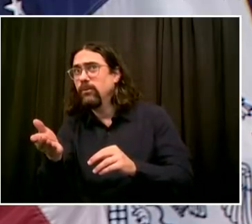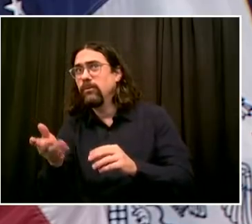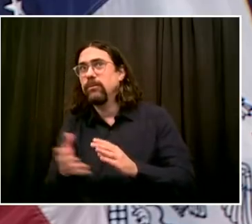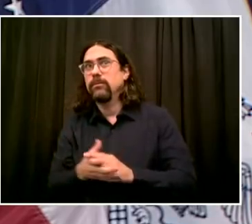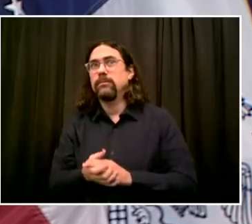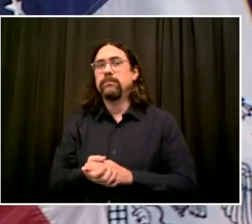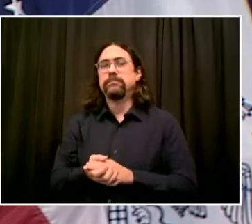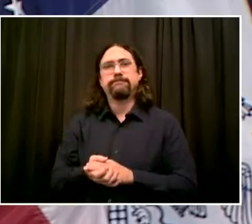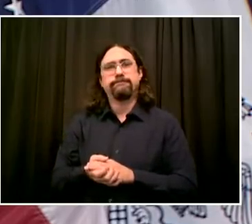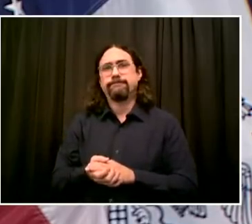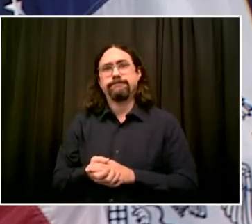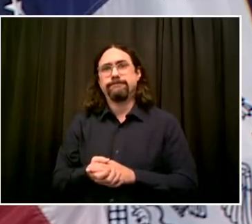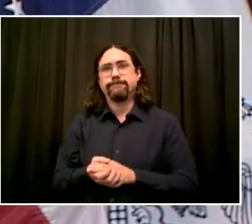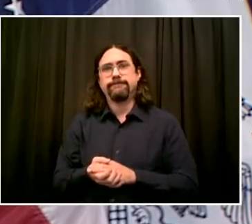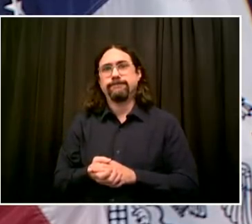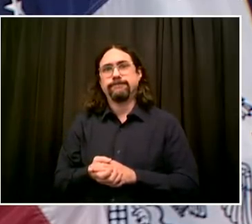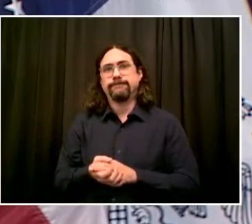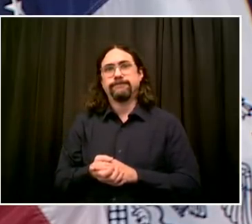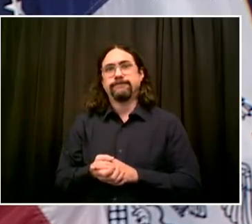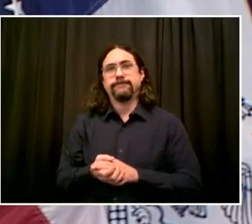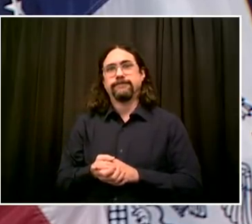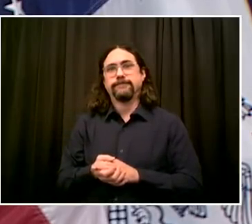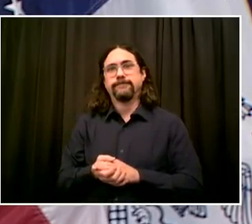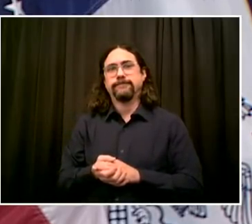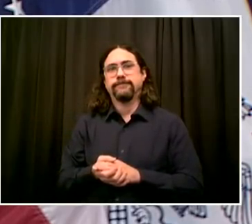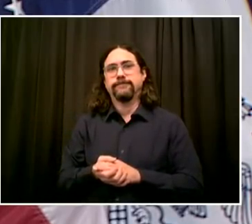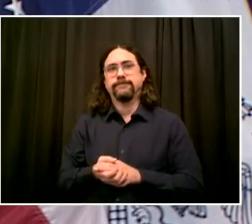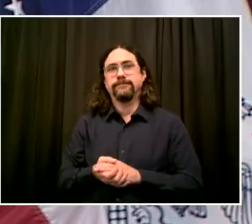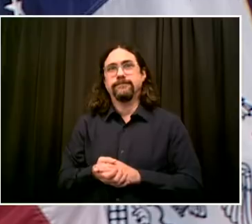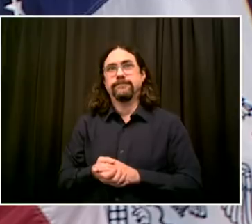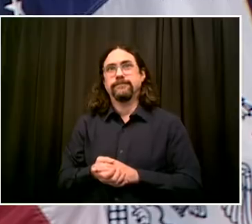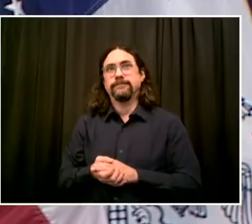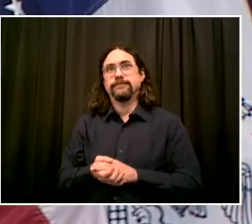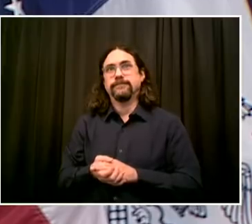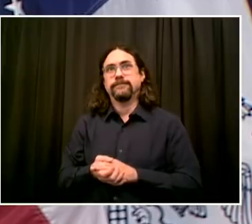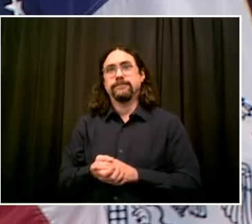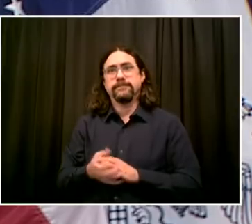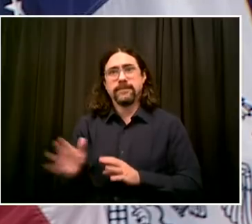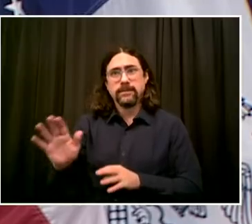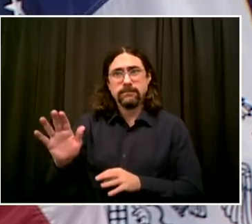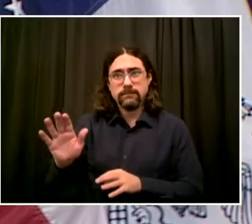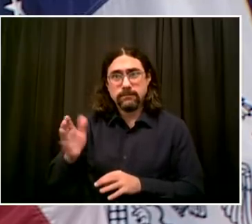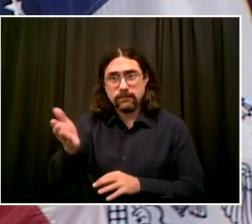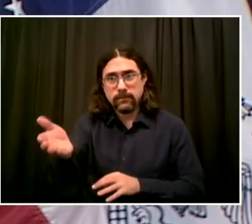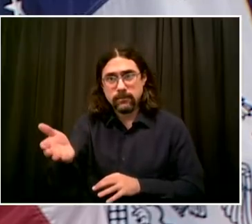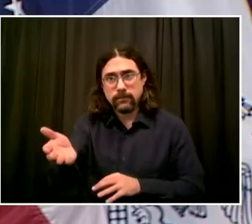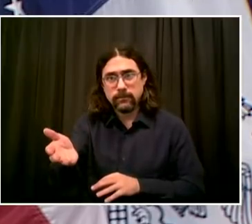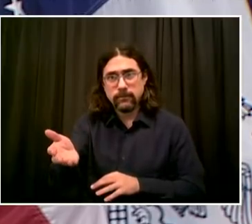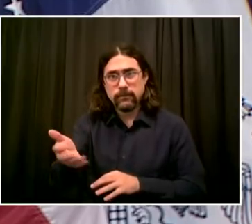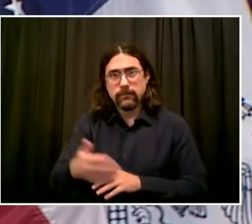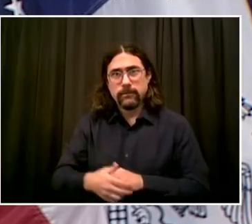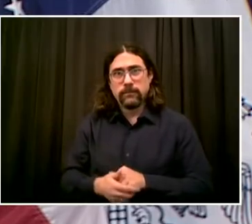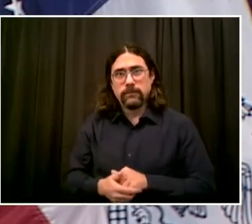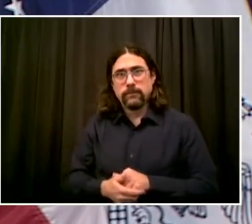KMAE SURE YOU